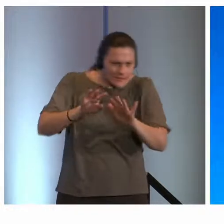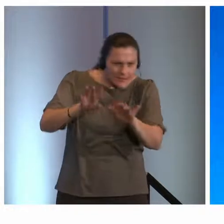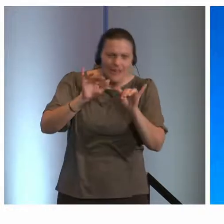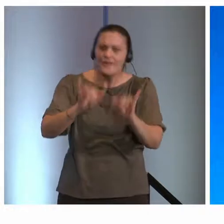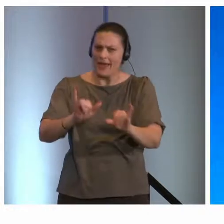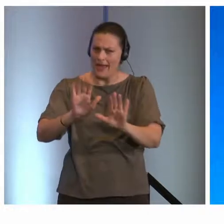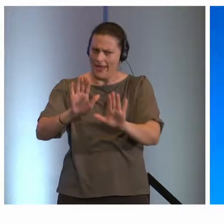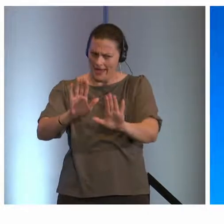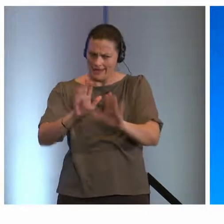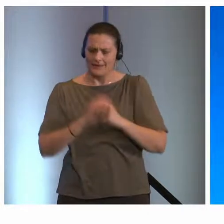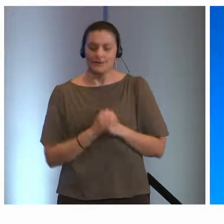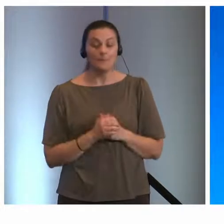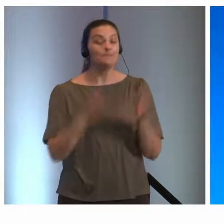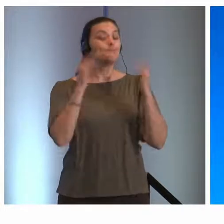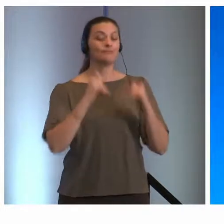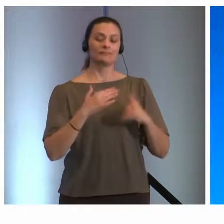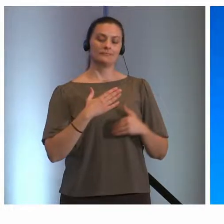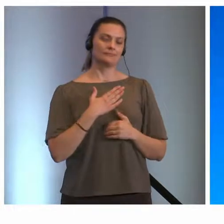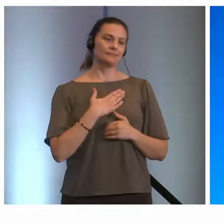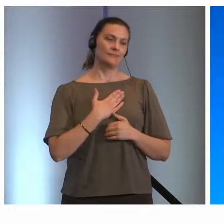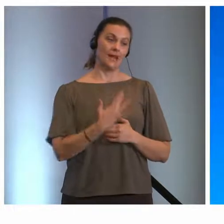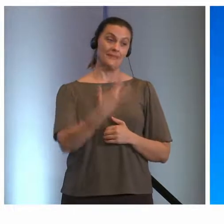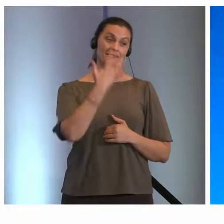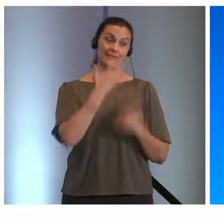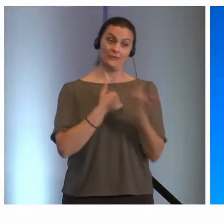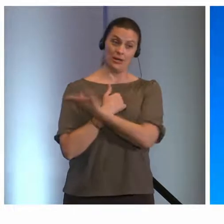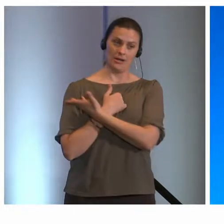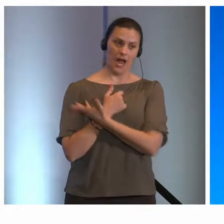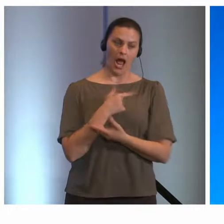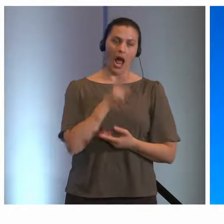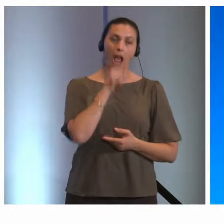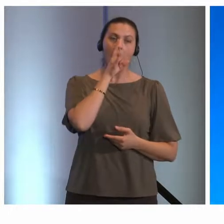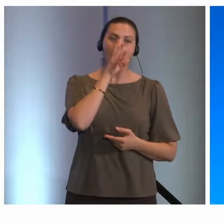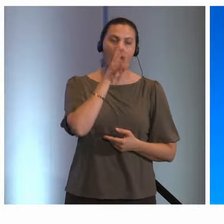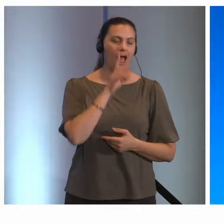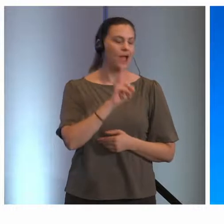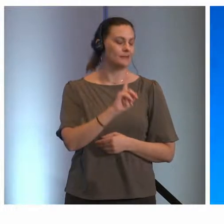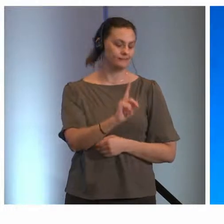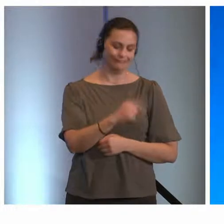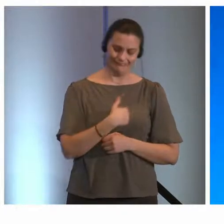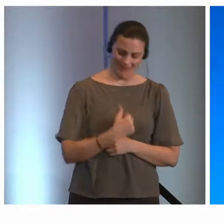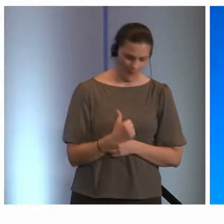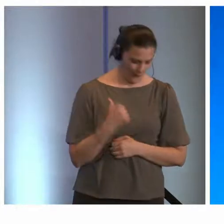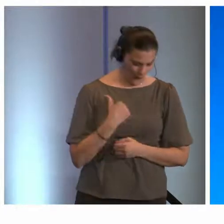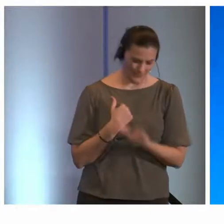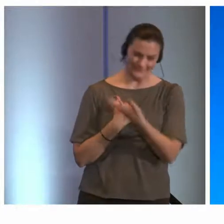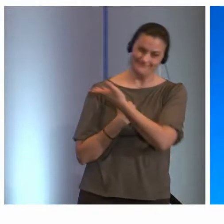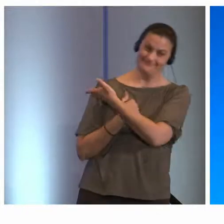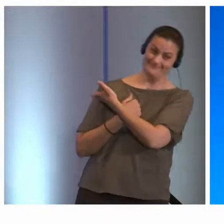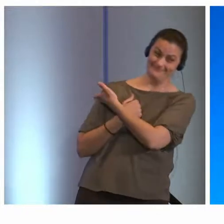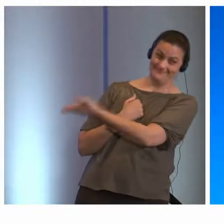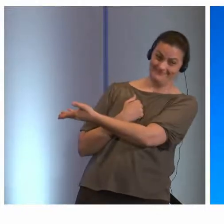that's an area of exploration that Tari and I are going to continue to look into. And then my personal favorite,